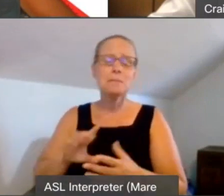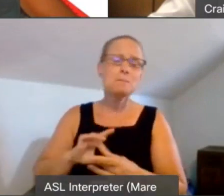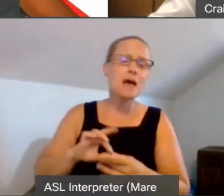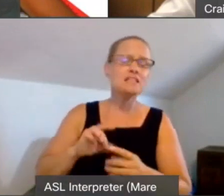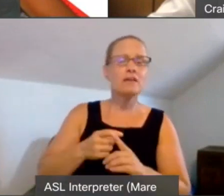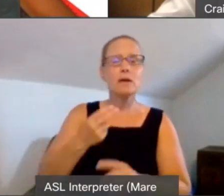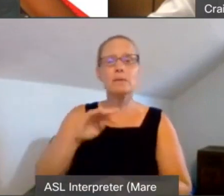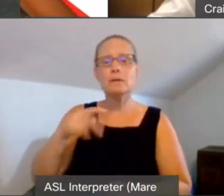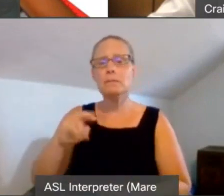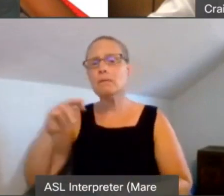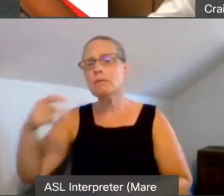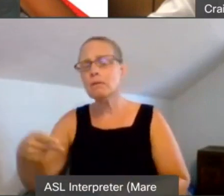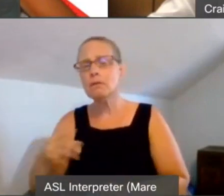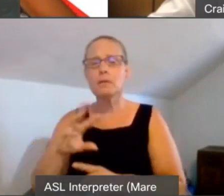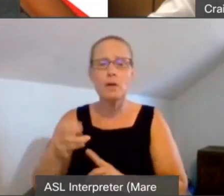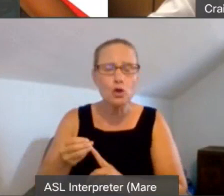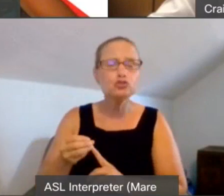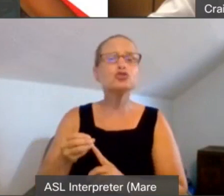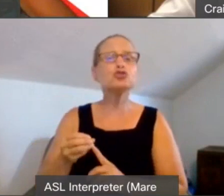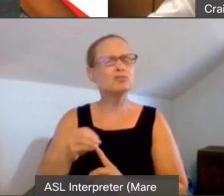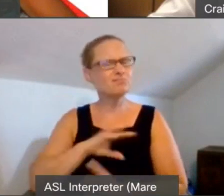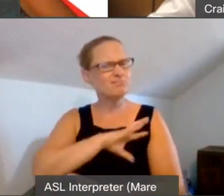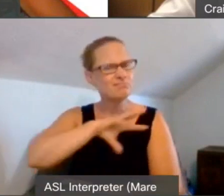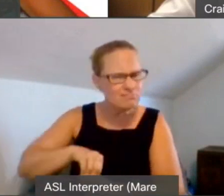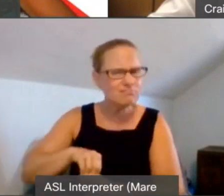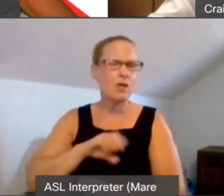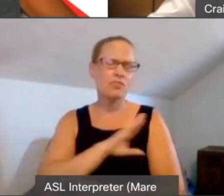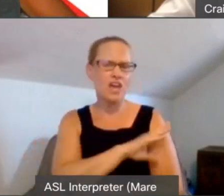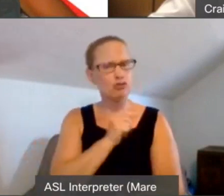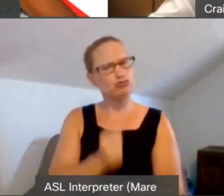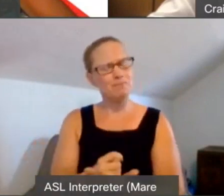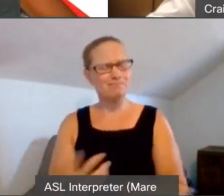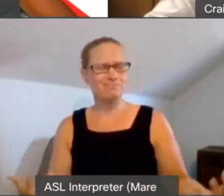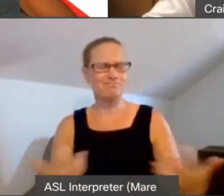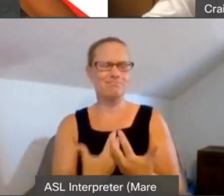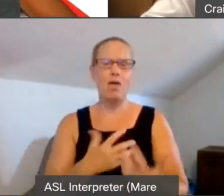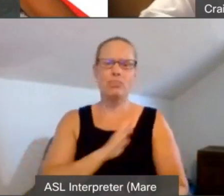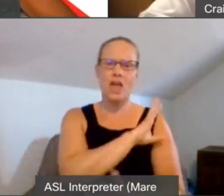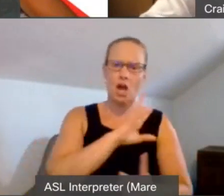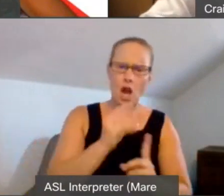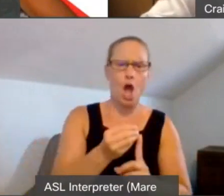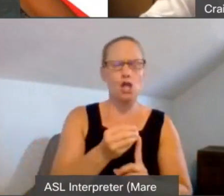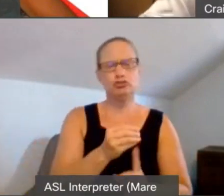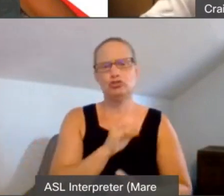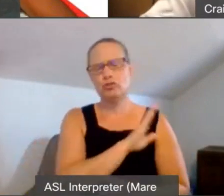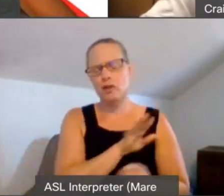of the treatment intervention. And when delivered, not only do these young black men